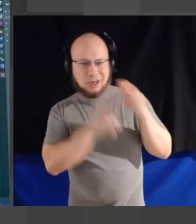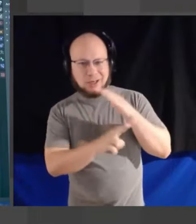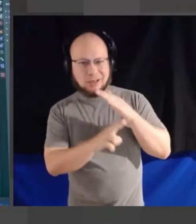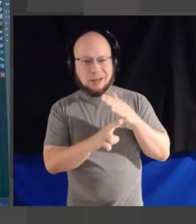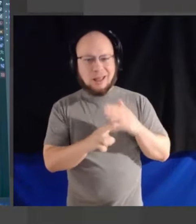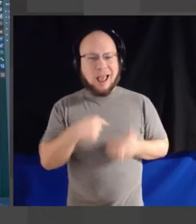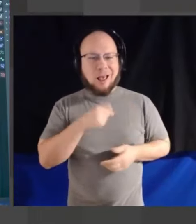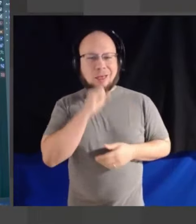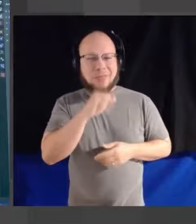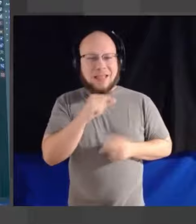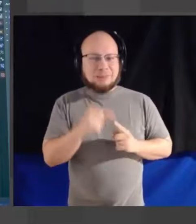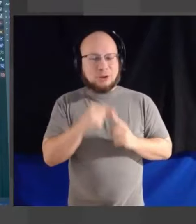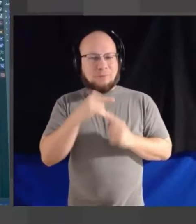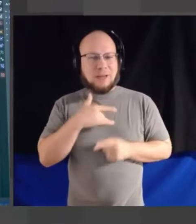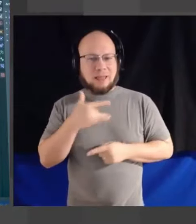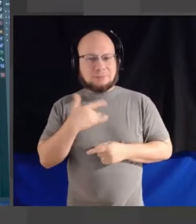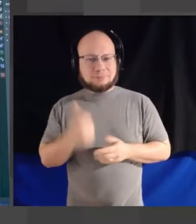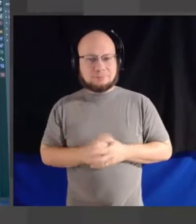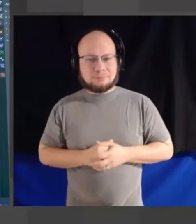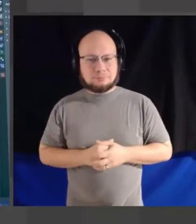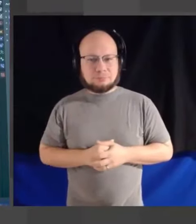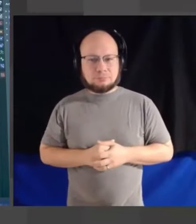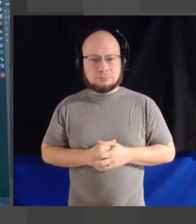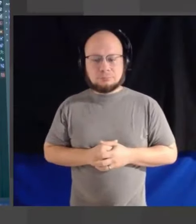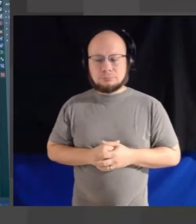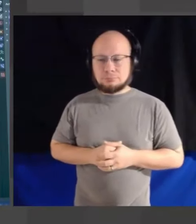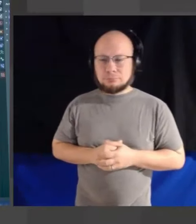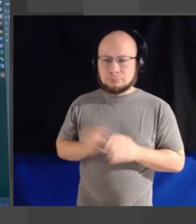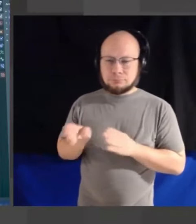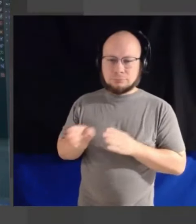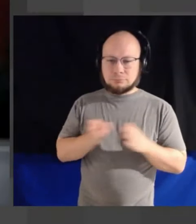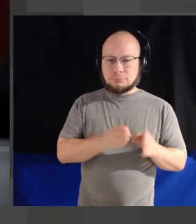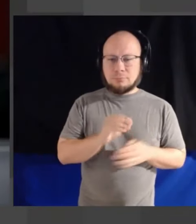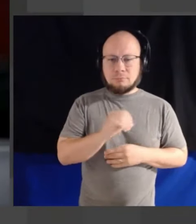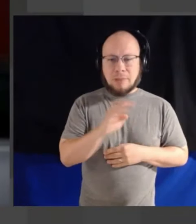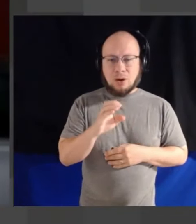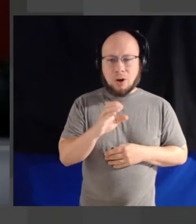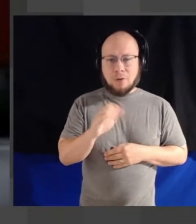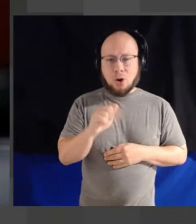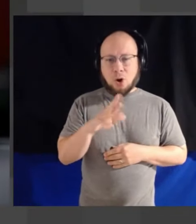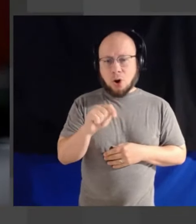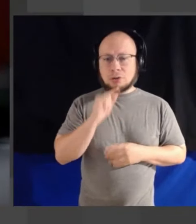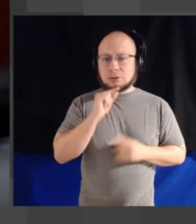WHERE THE SPECIAL COMES FROM. MINECRAFT IN TERMS OF GAME